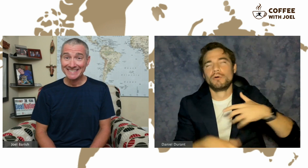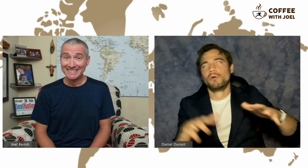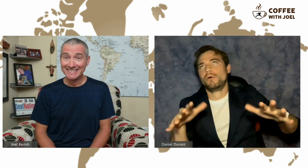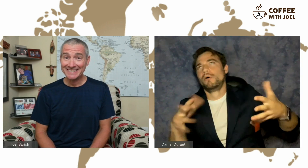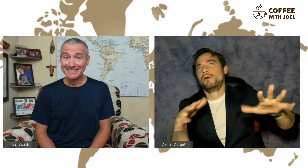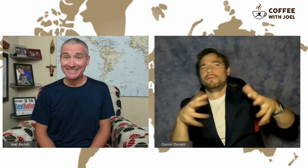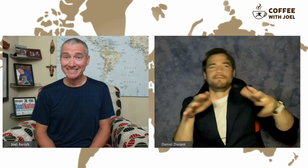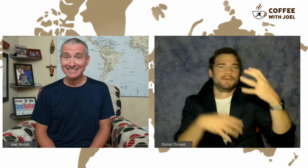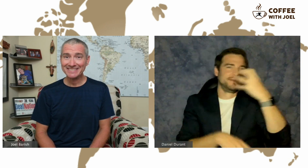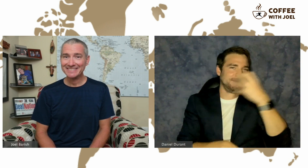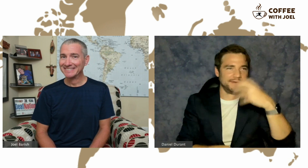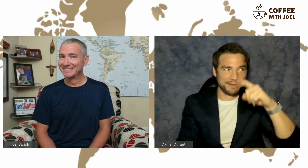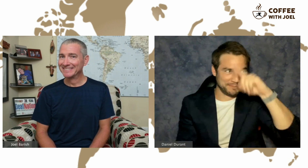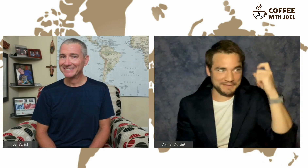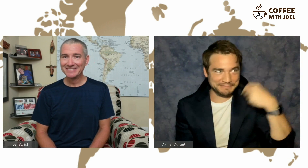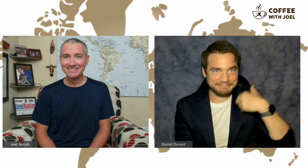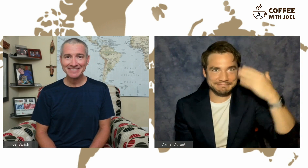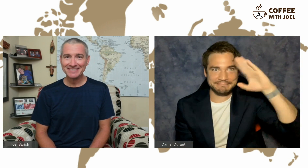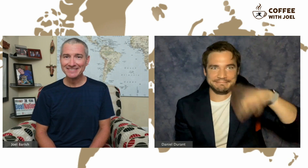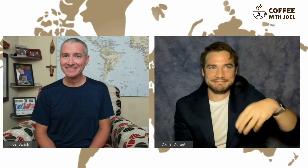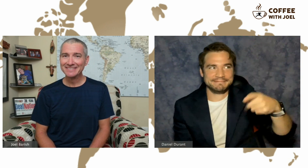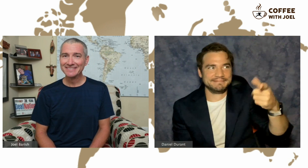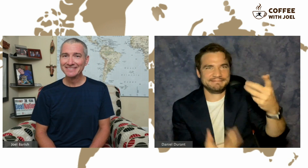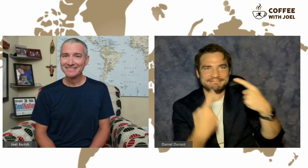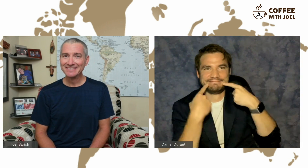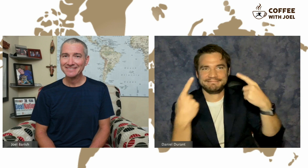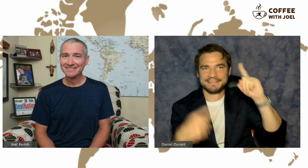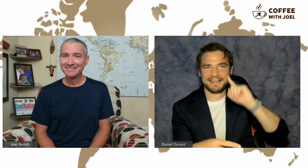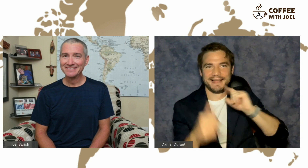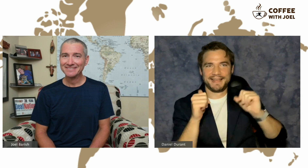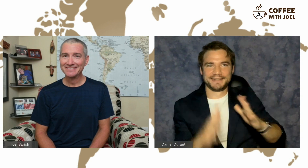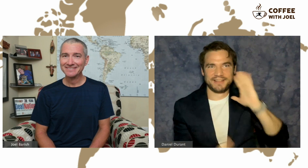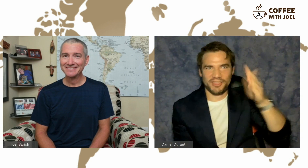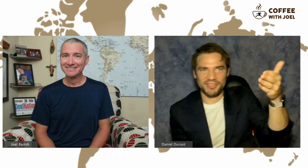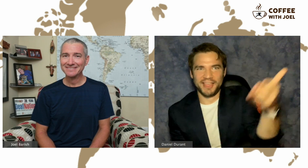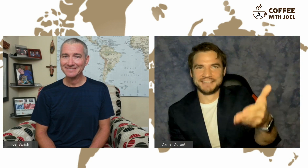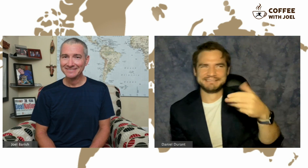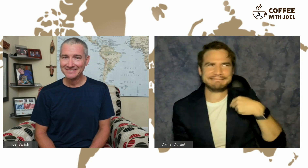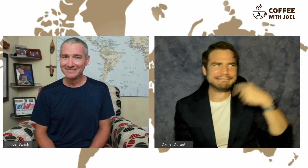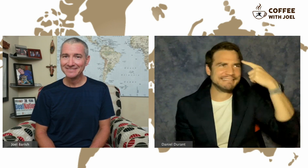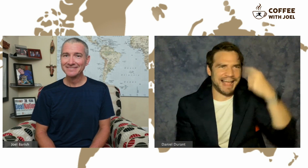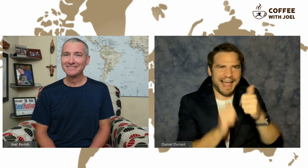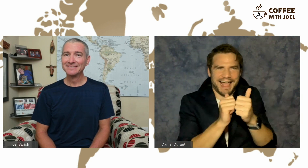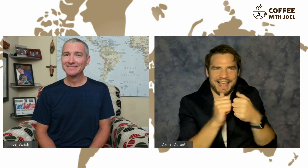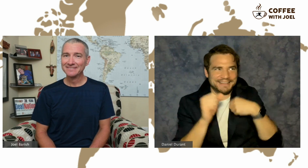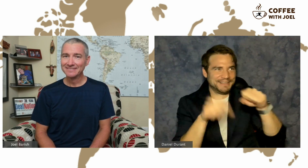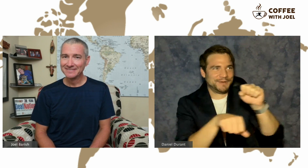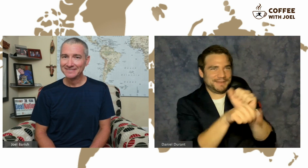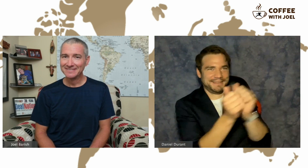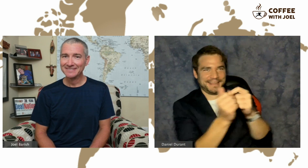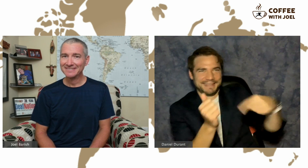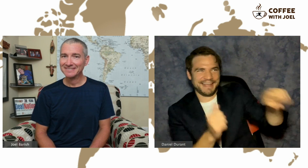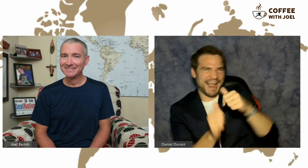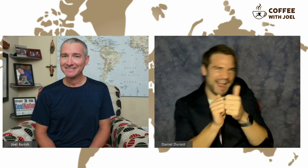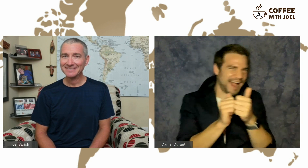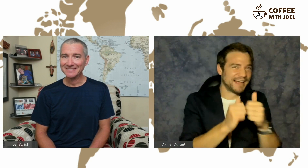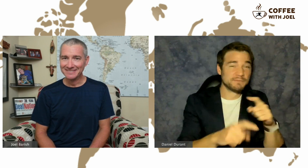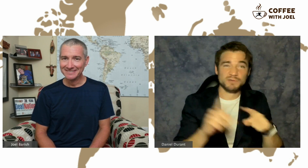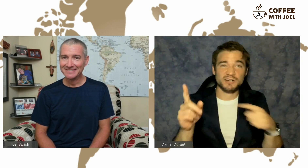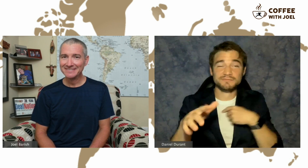I was so nervous, wow, because I knew famous deaf actors would be there… How could I work with them?